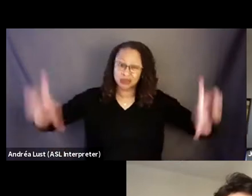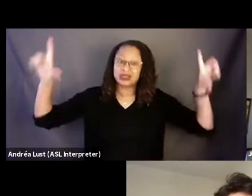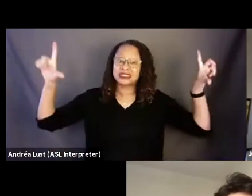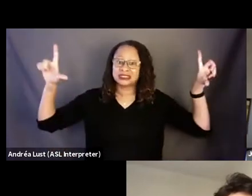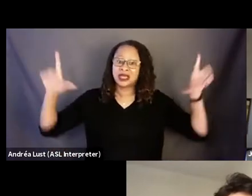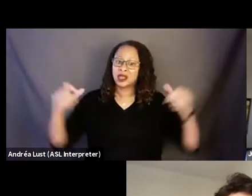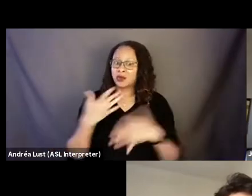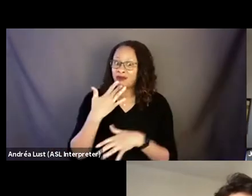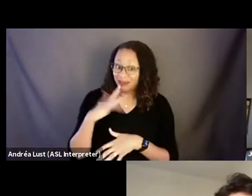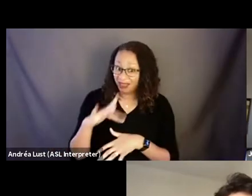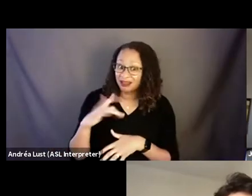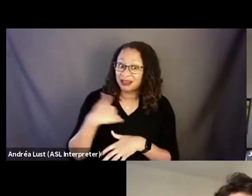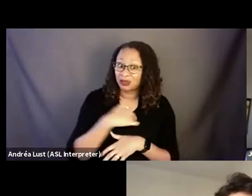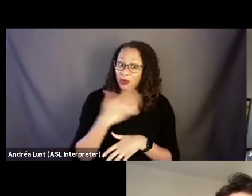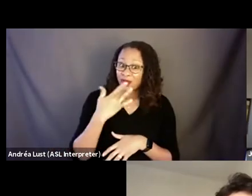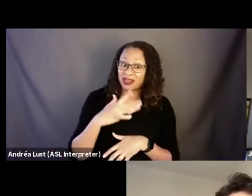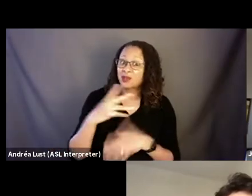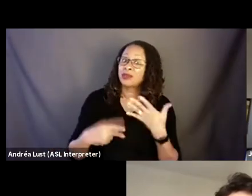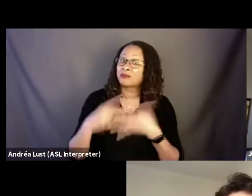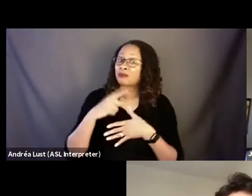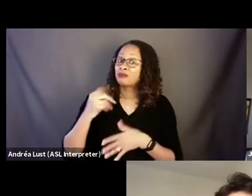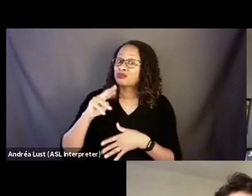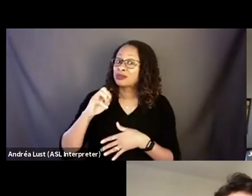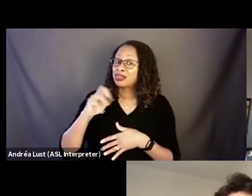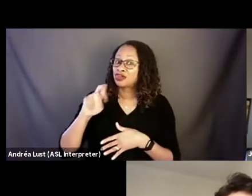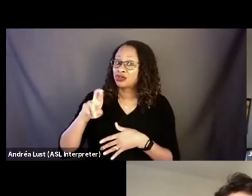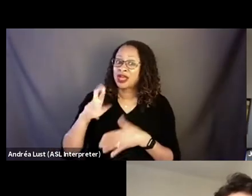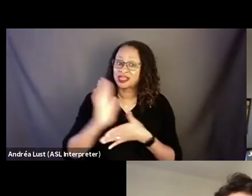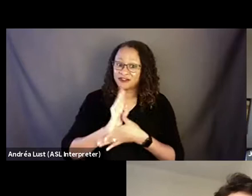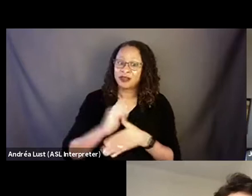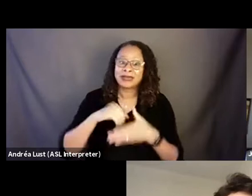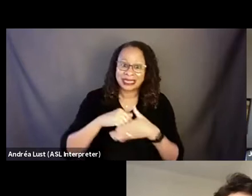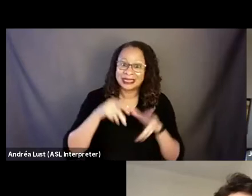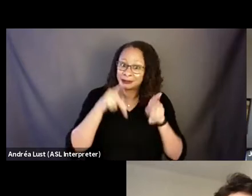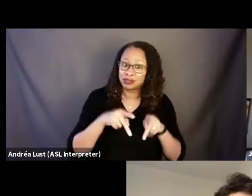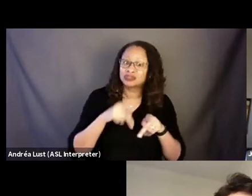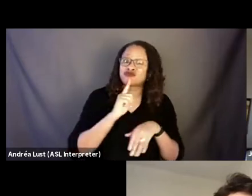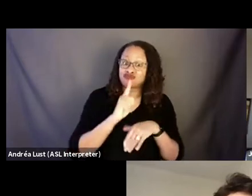of being able to premiere the film in person, with a real audience at Sundance,